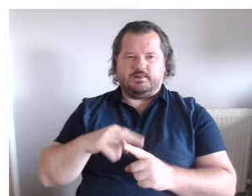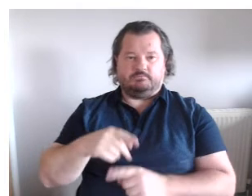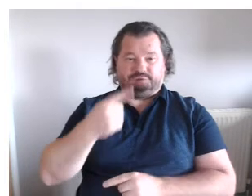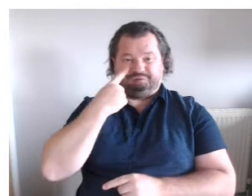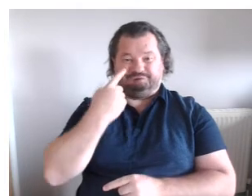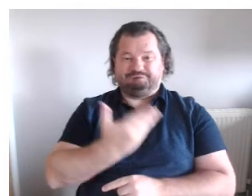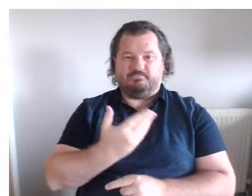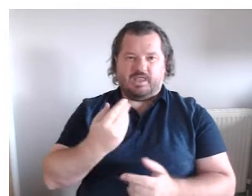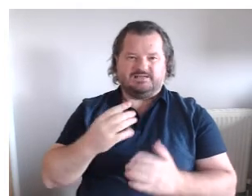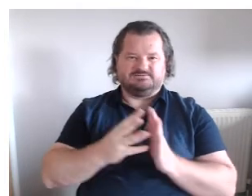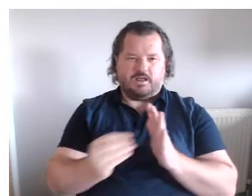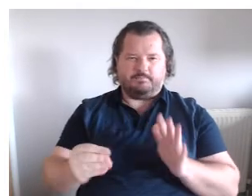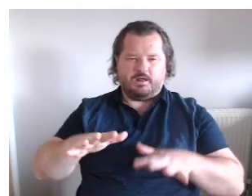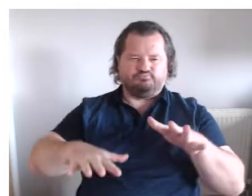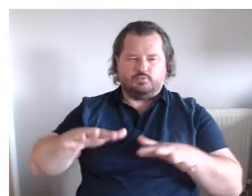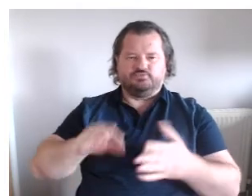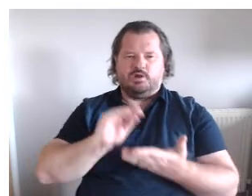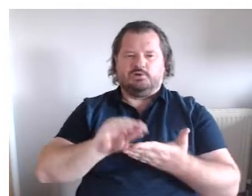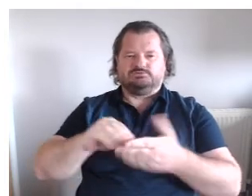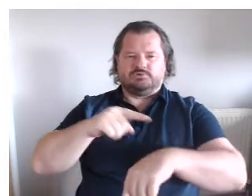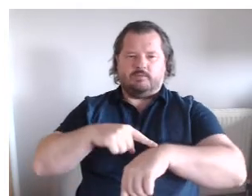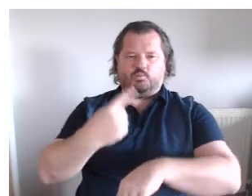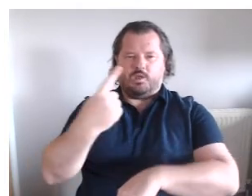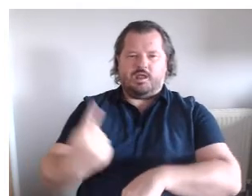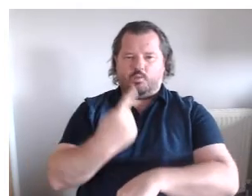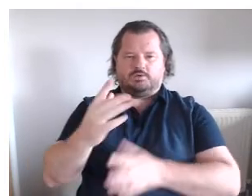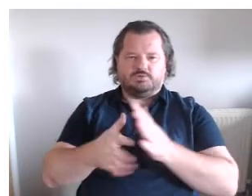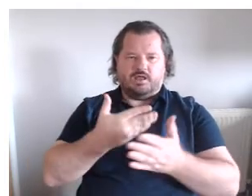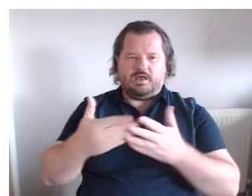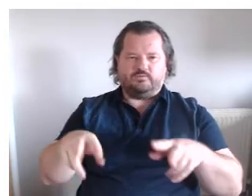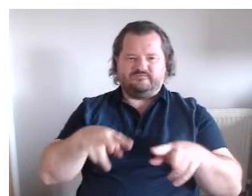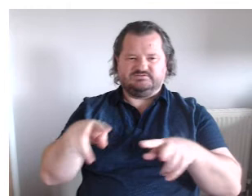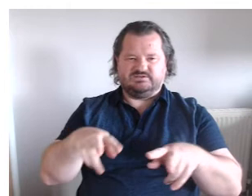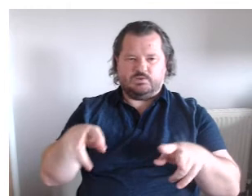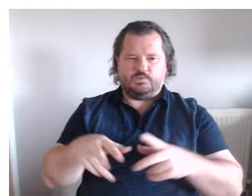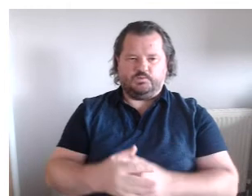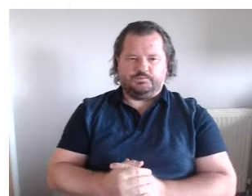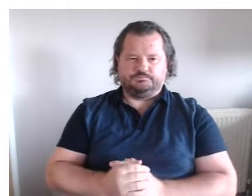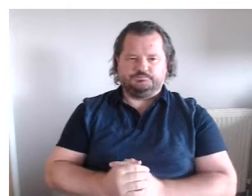Here you can see an example for the approximate annotation time for one hour of sign language video.